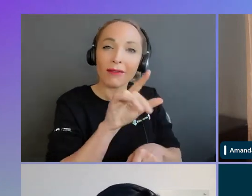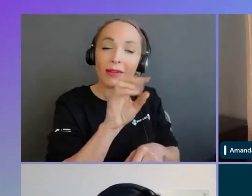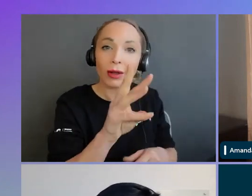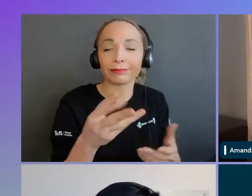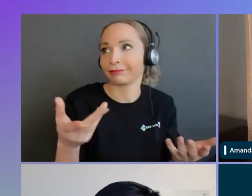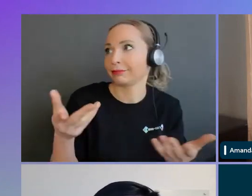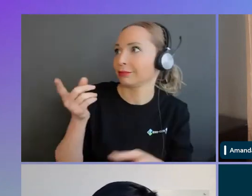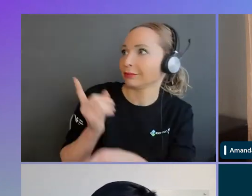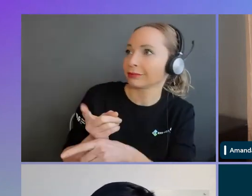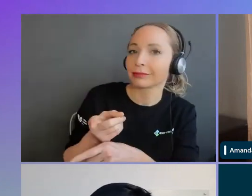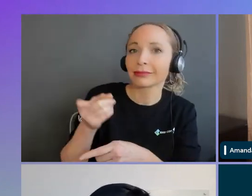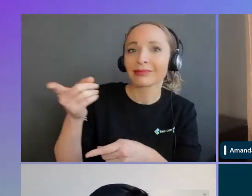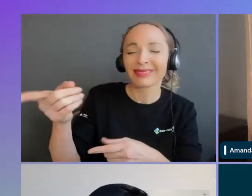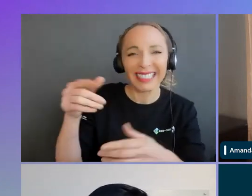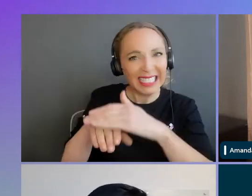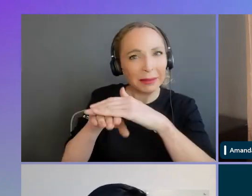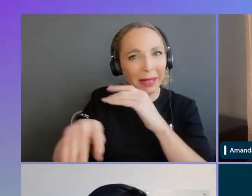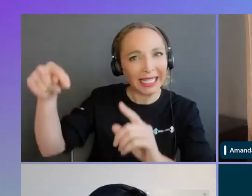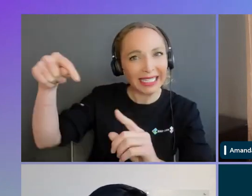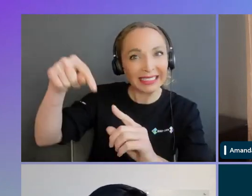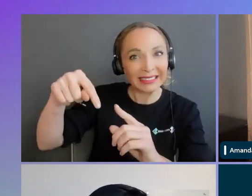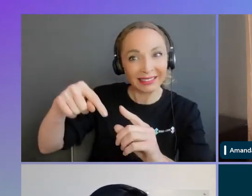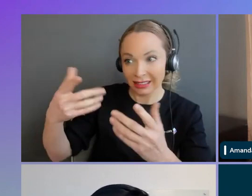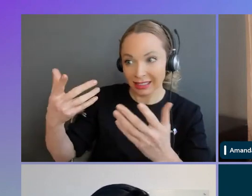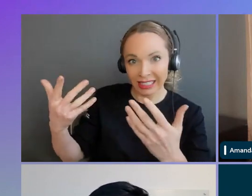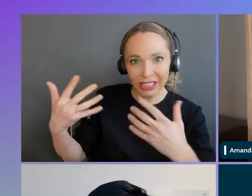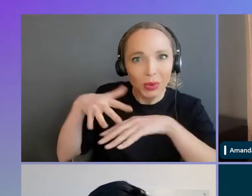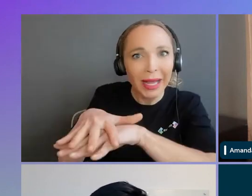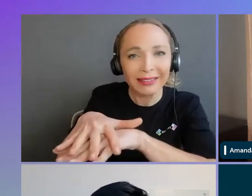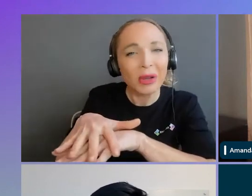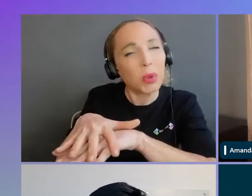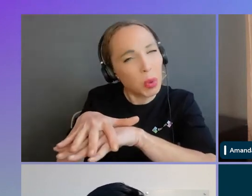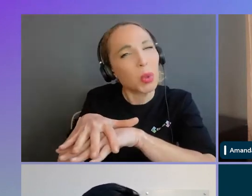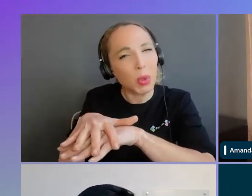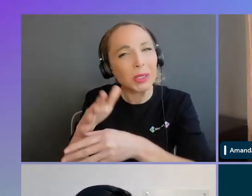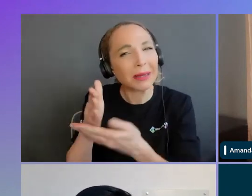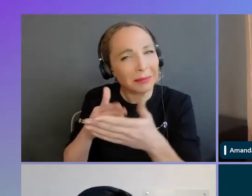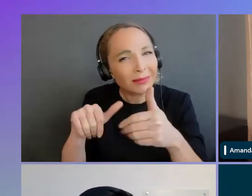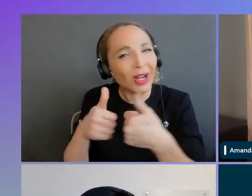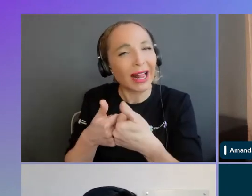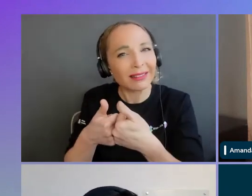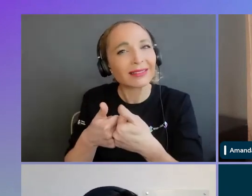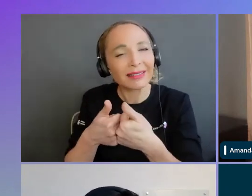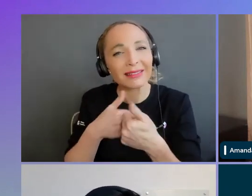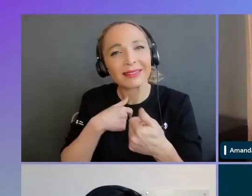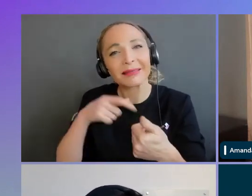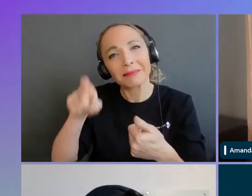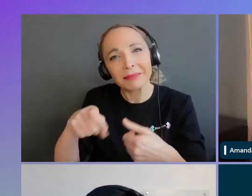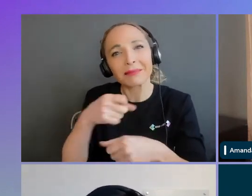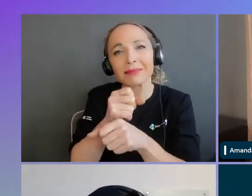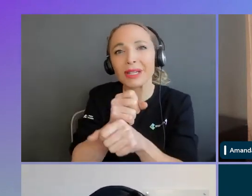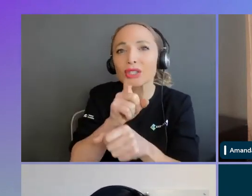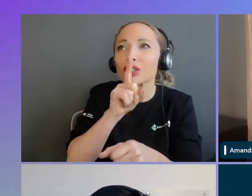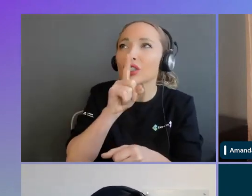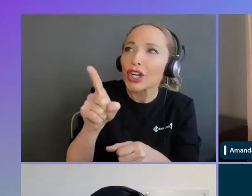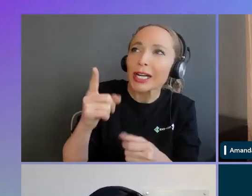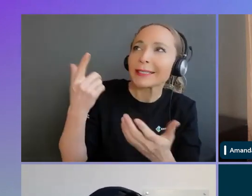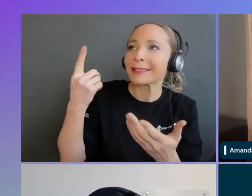some challenges, um, such as ensuring that accessibility considerations were included in every sprint. And at the time,